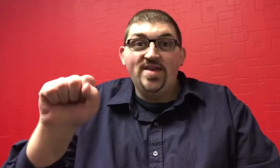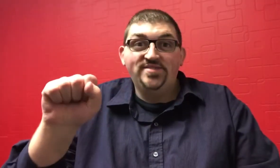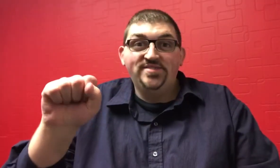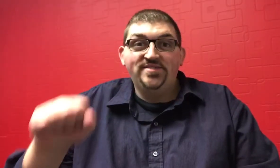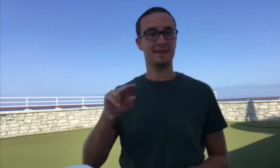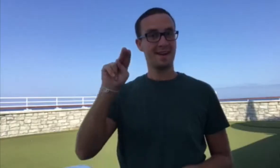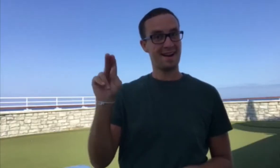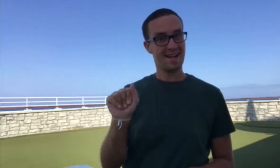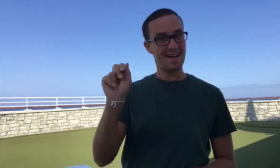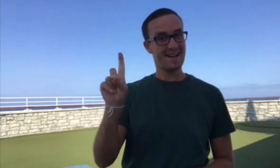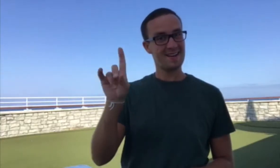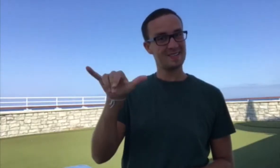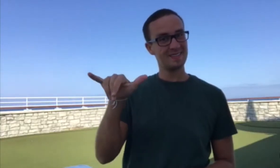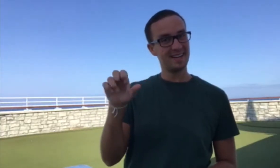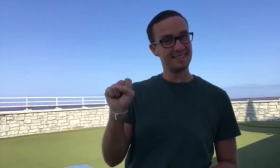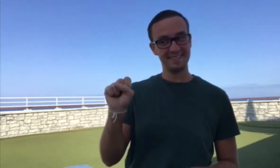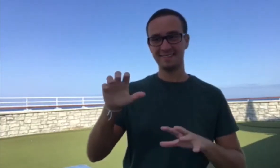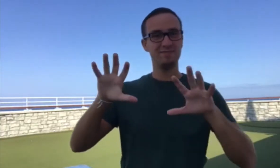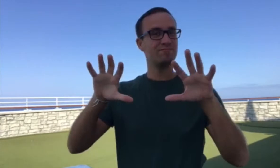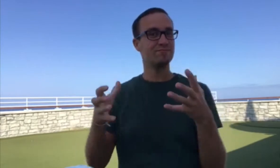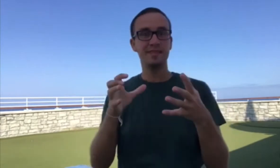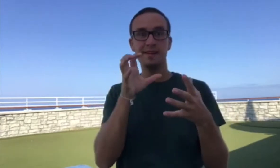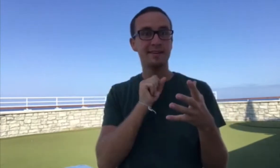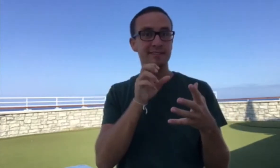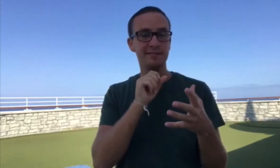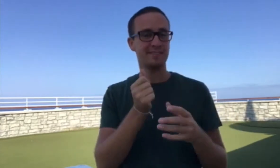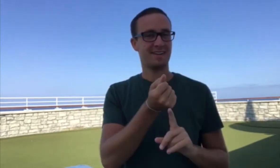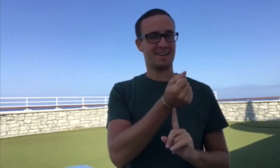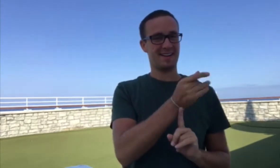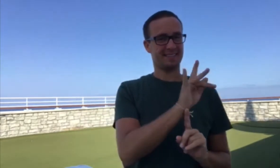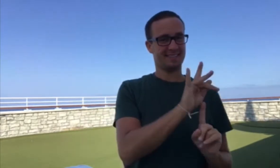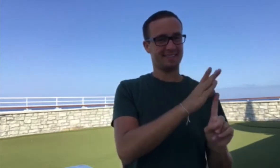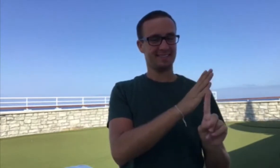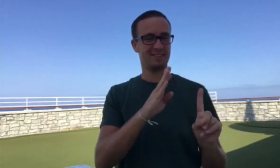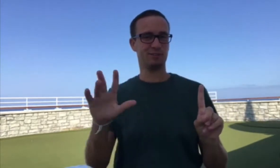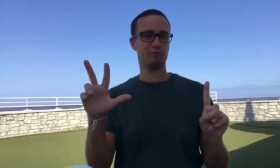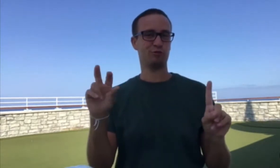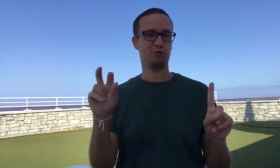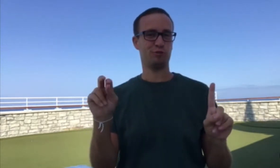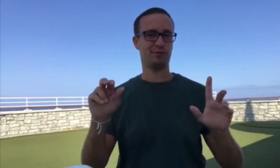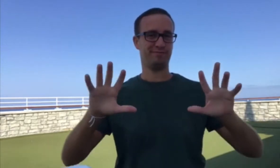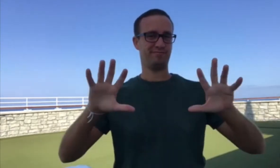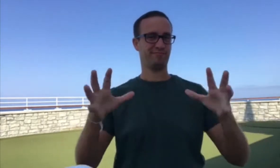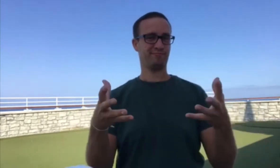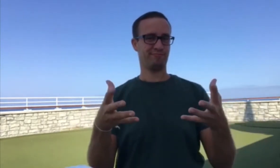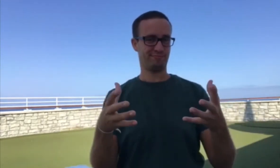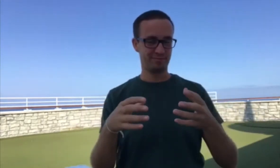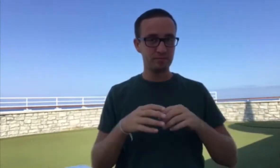NADYS is for those who are between the ages of 18 to 30.